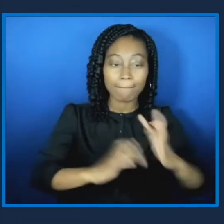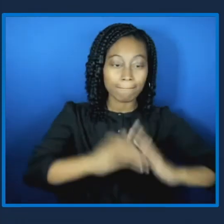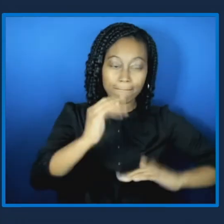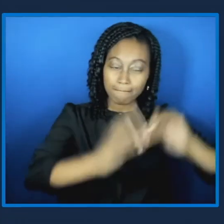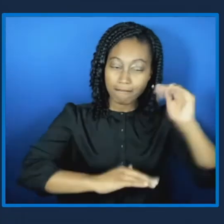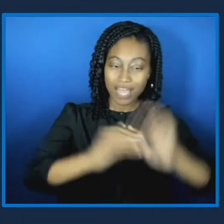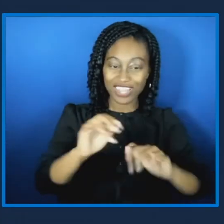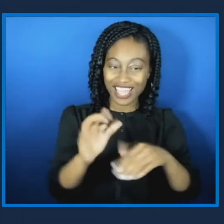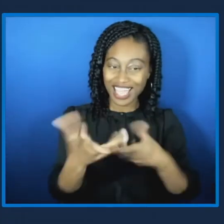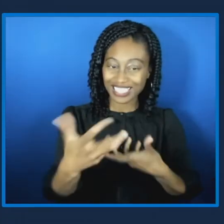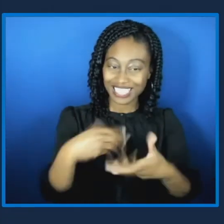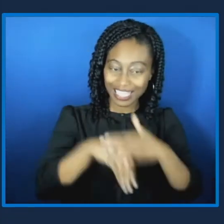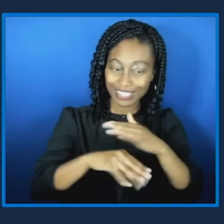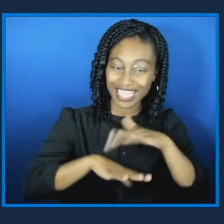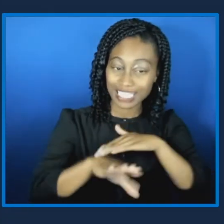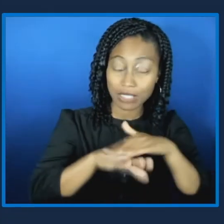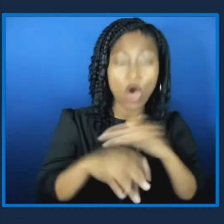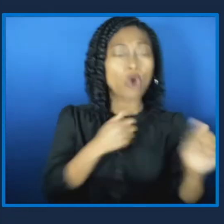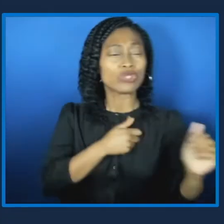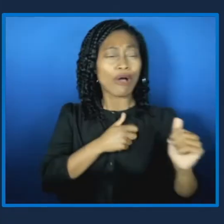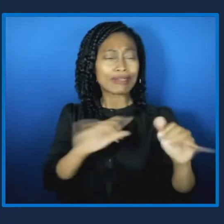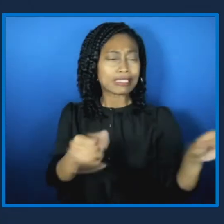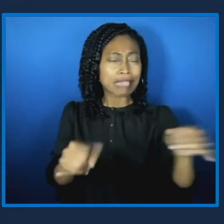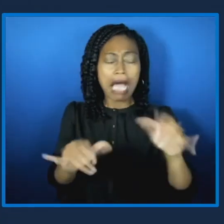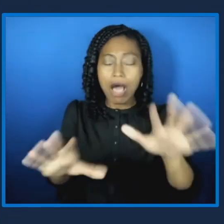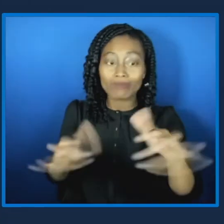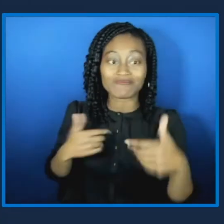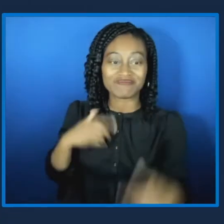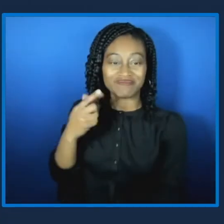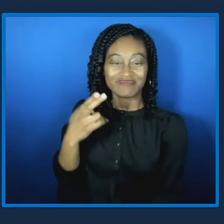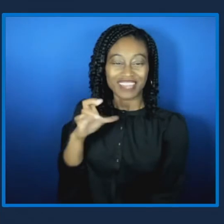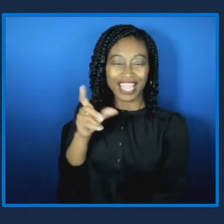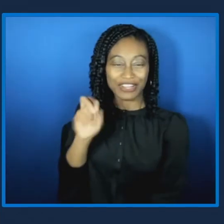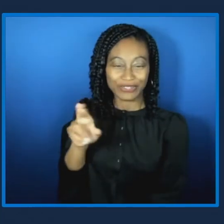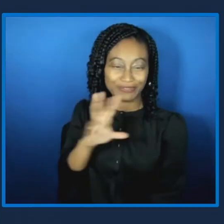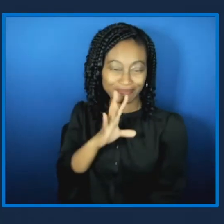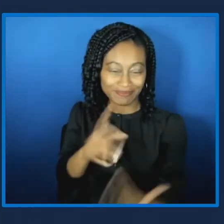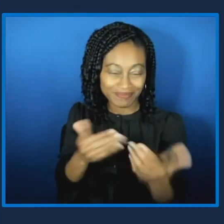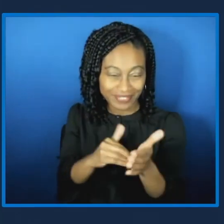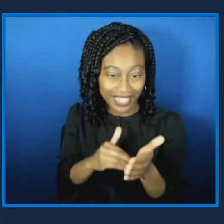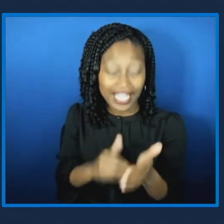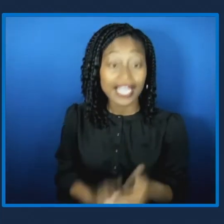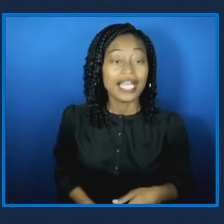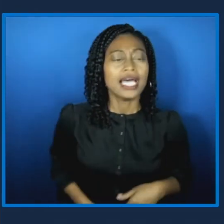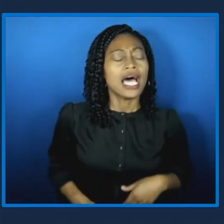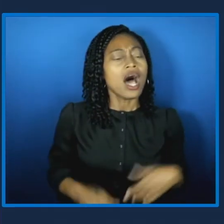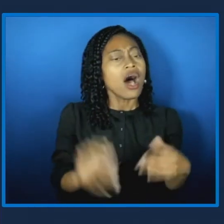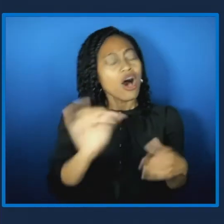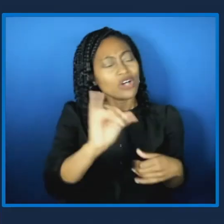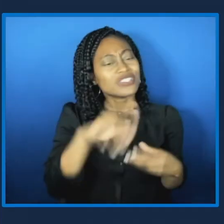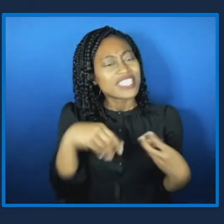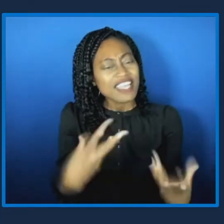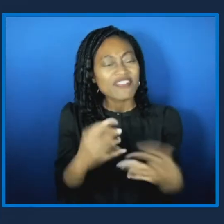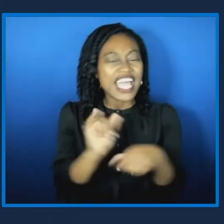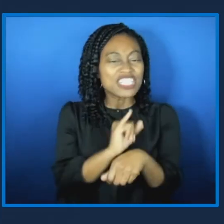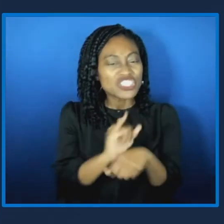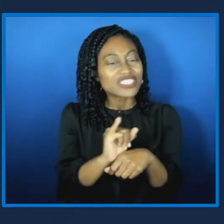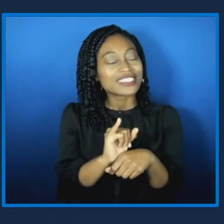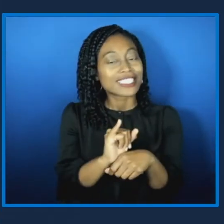And actually to have, sorry, Jessica, sorry to cut back in, but also to kind of give a industry flavor to accessibility. They know what accessibility